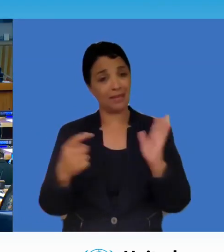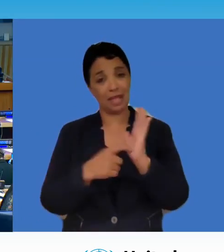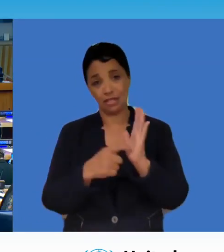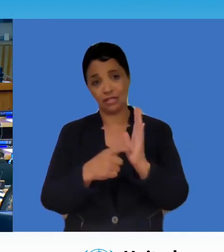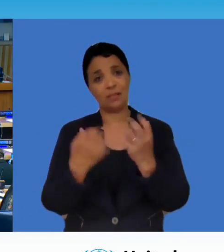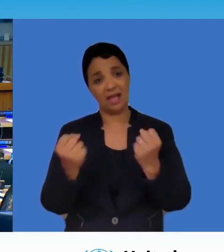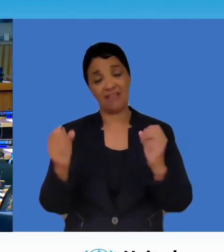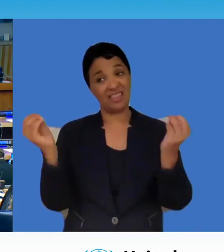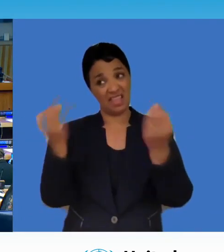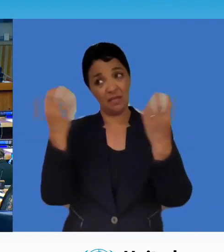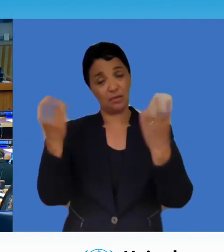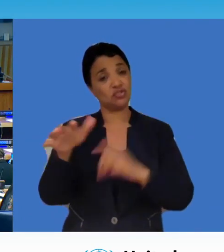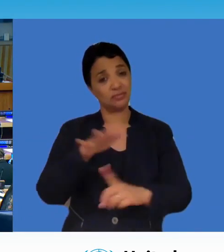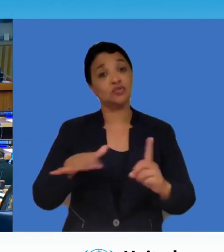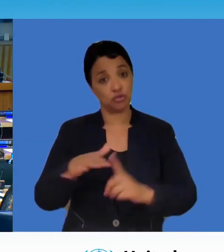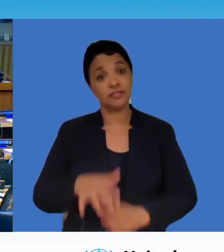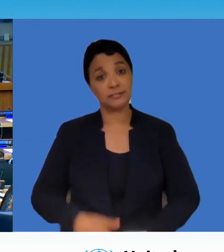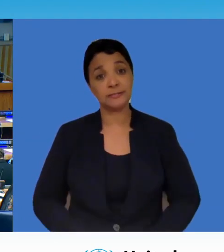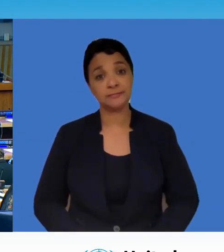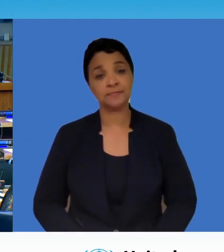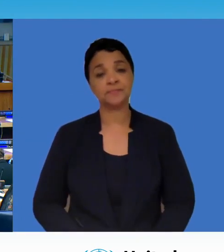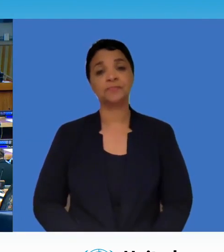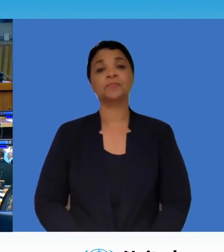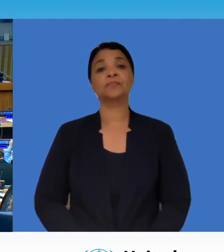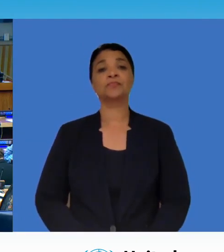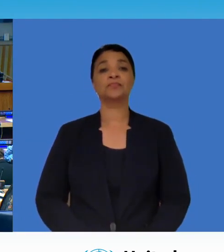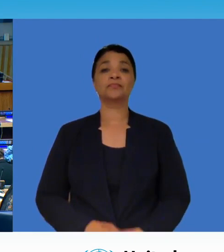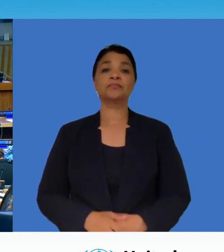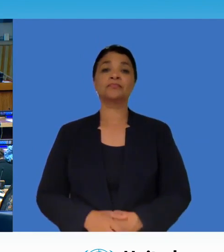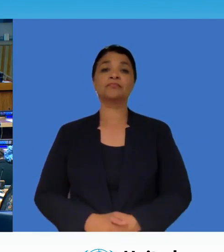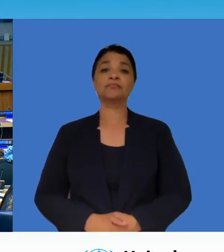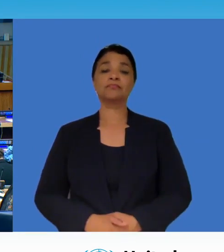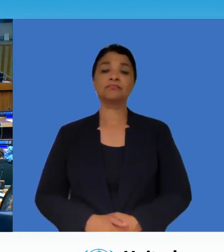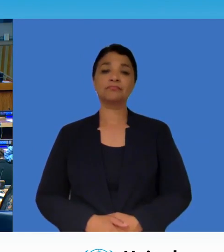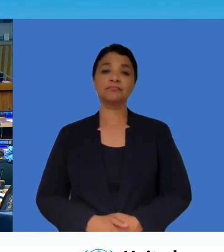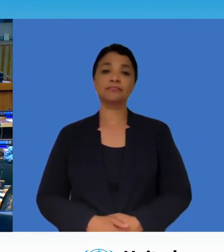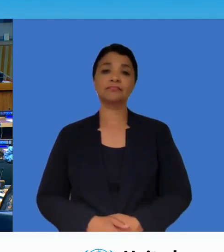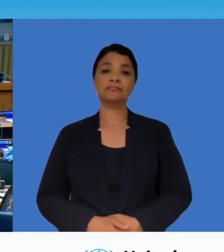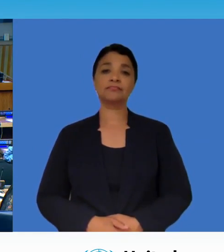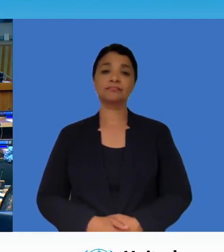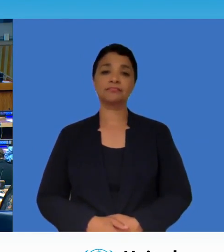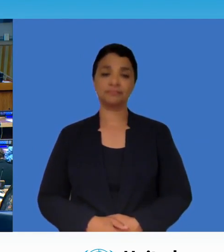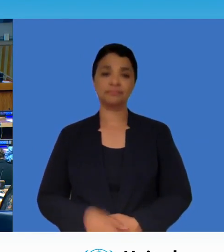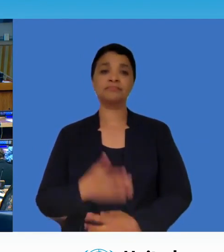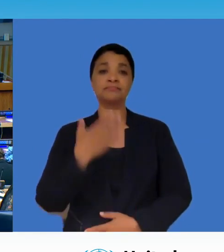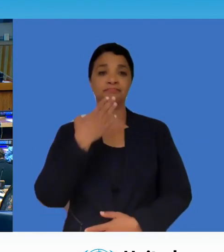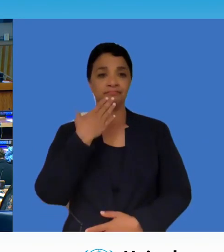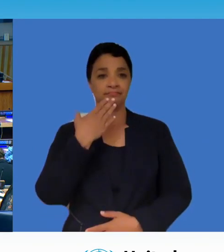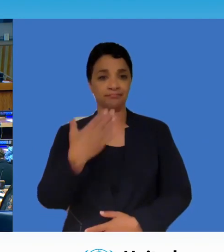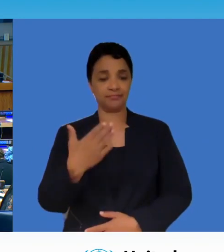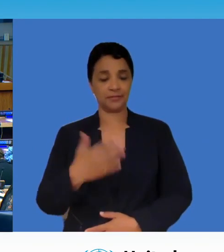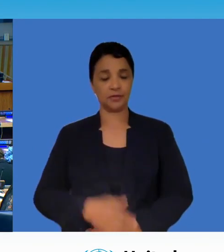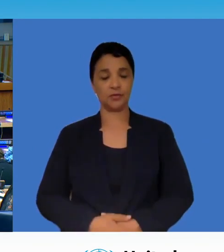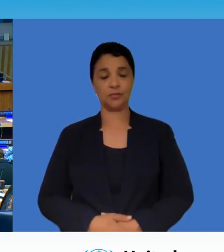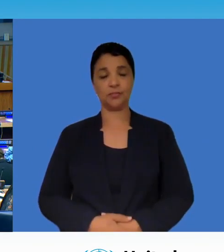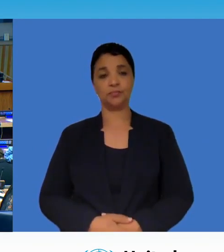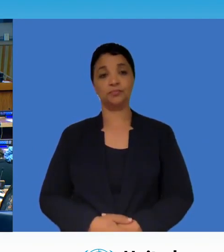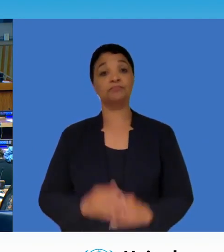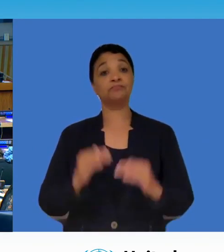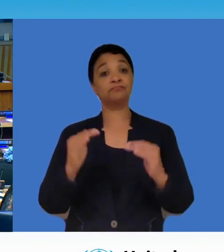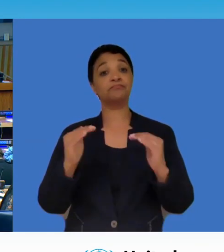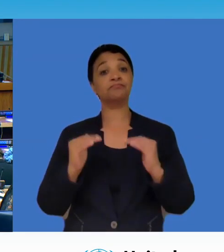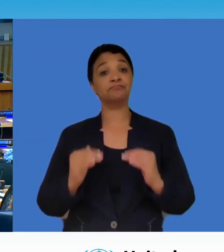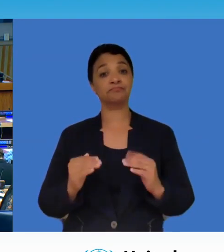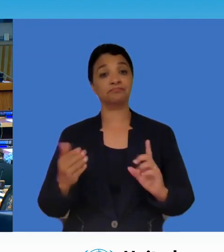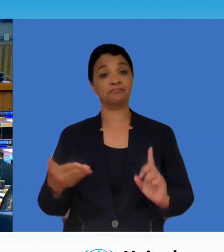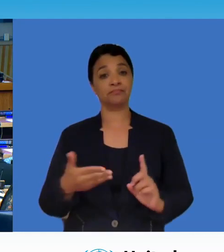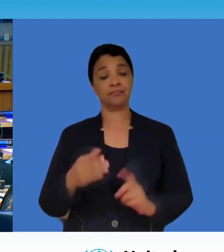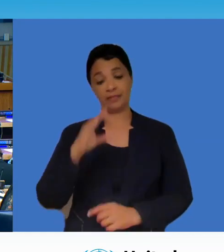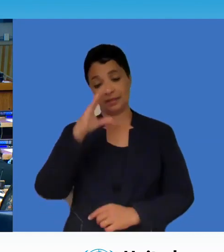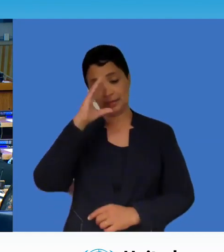many examples like that across emergencies over thank you uh very much Mr Orelia uh now I move